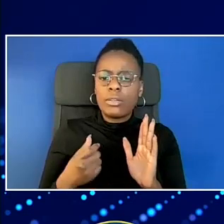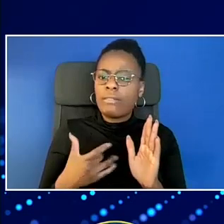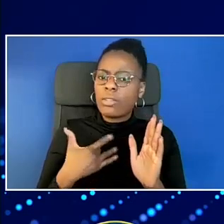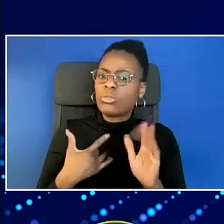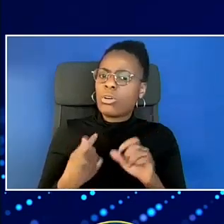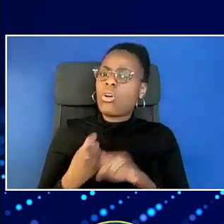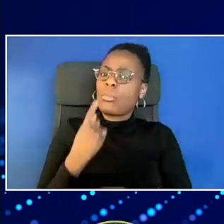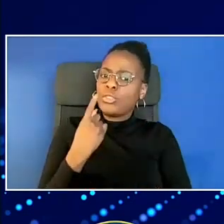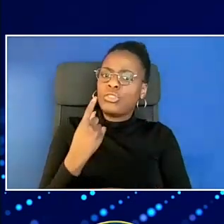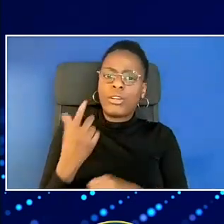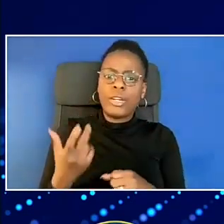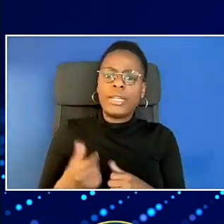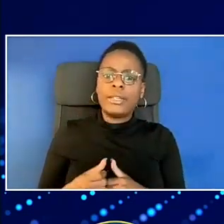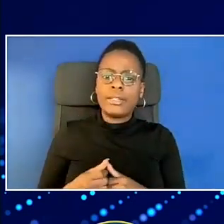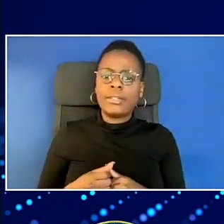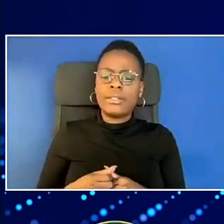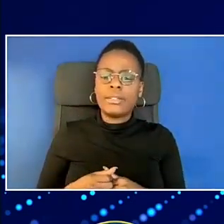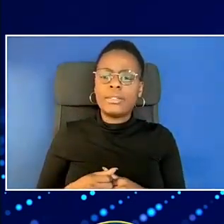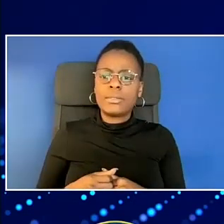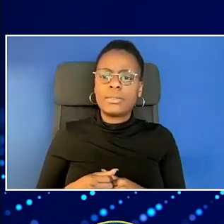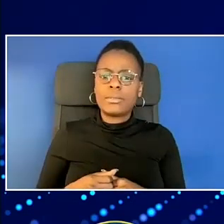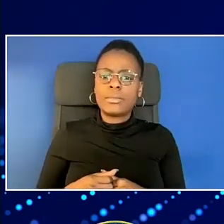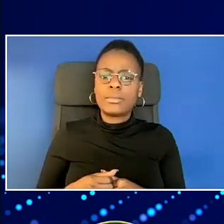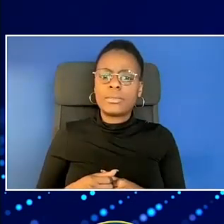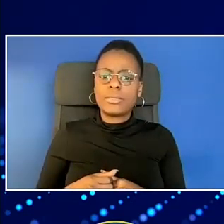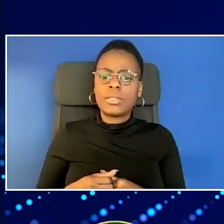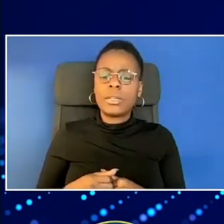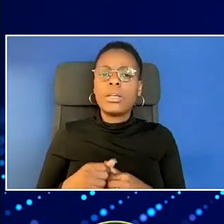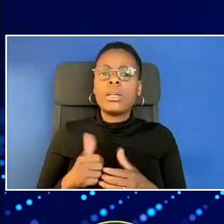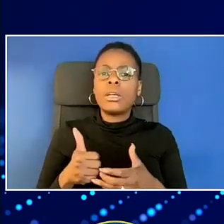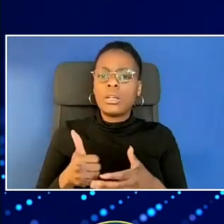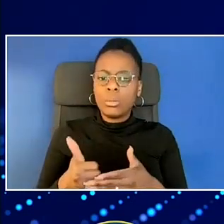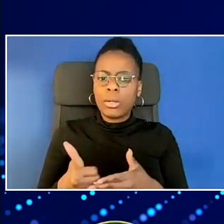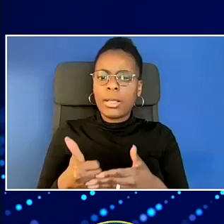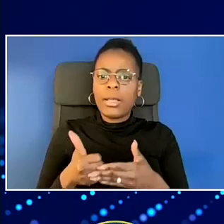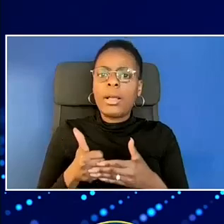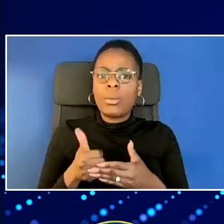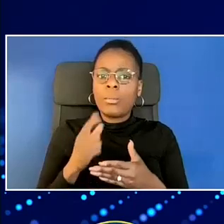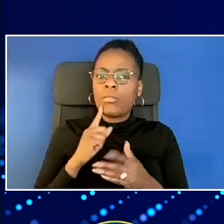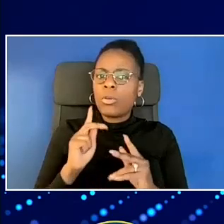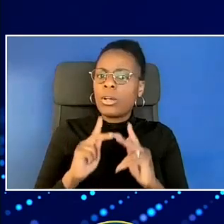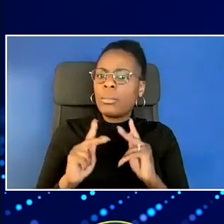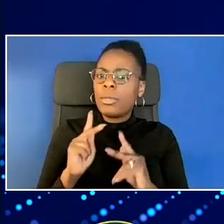So I guess it would be helpful for people to come back with a different proposal or